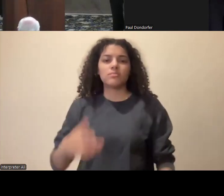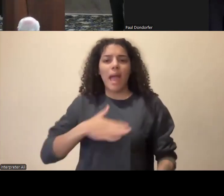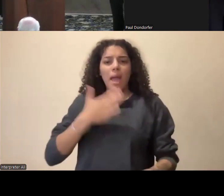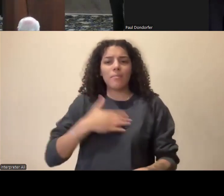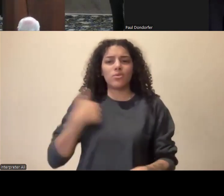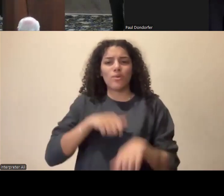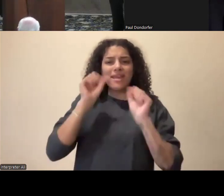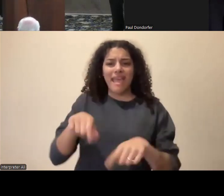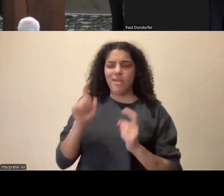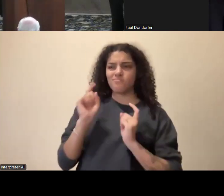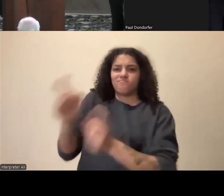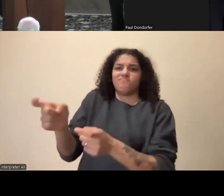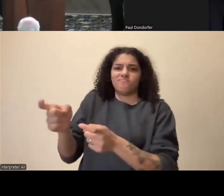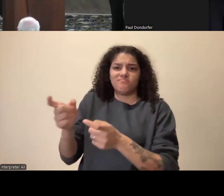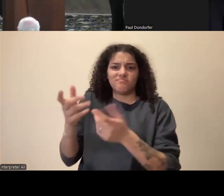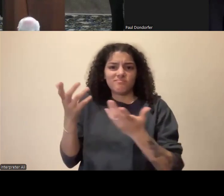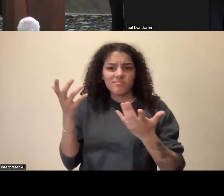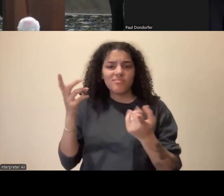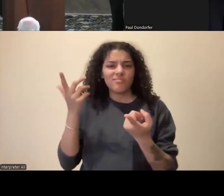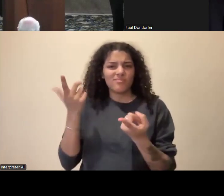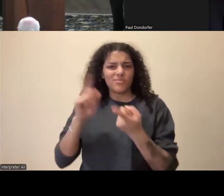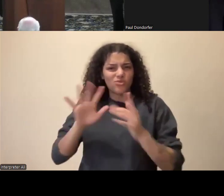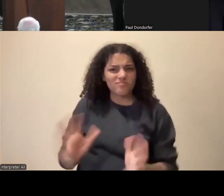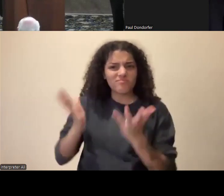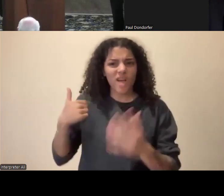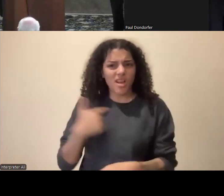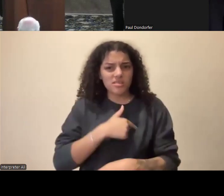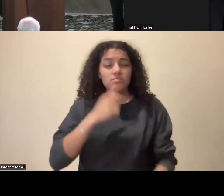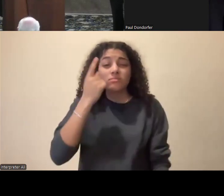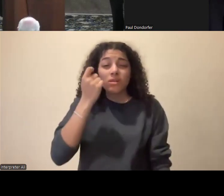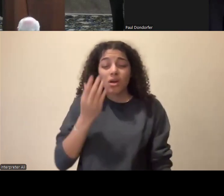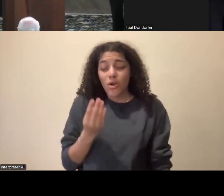um to put us on the map We are one of only a handful of paper straw manufacturers in